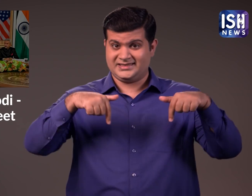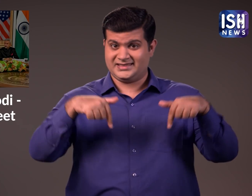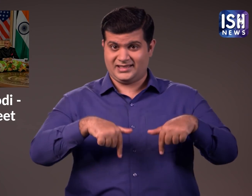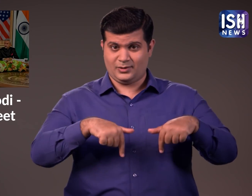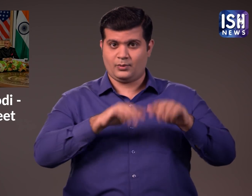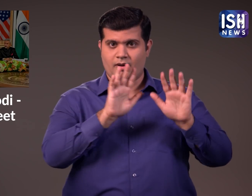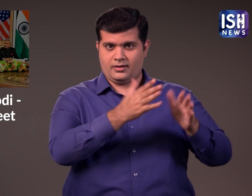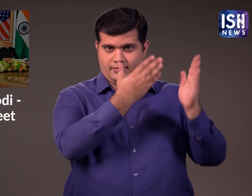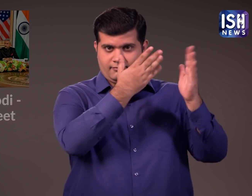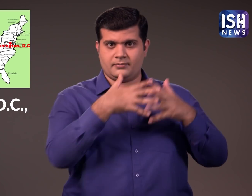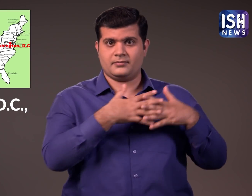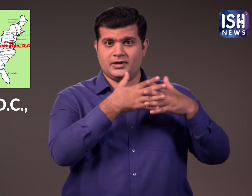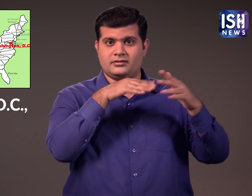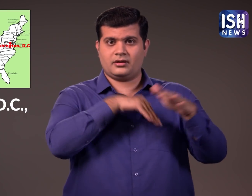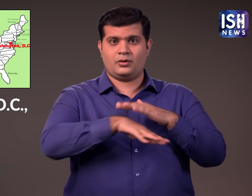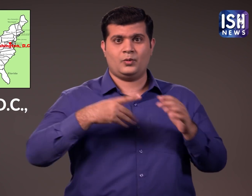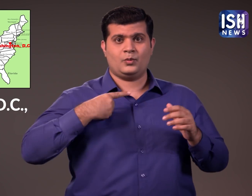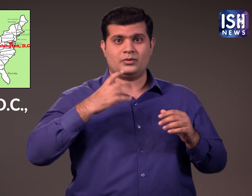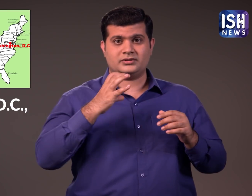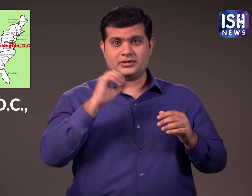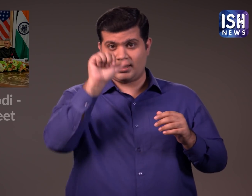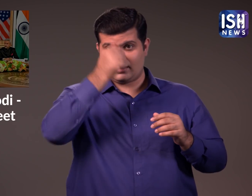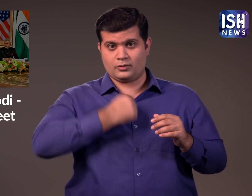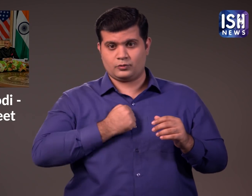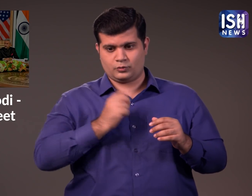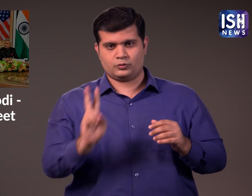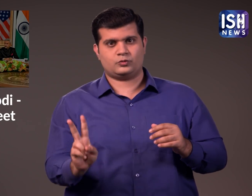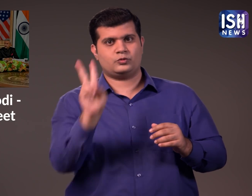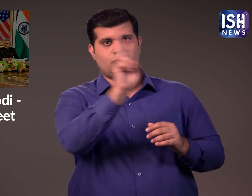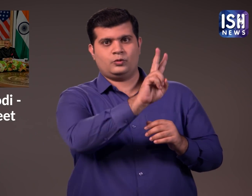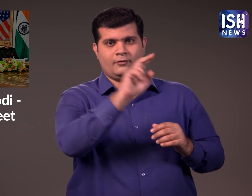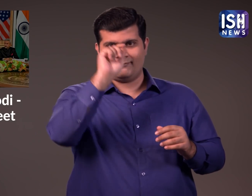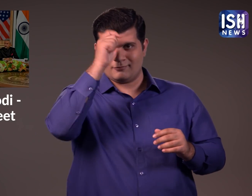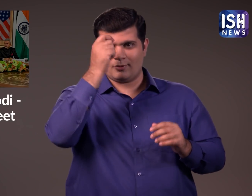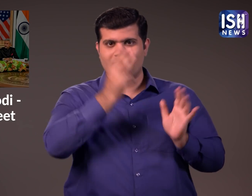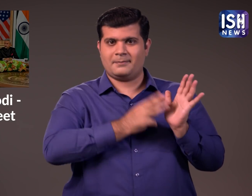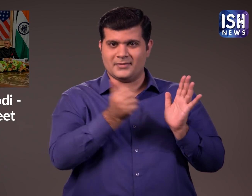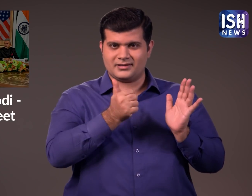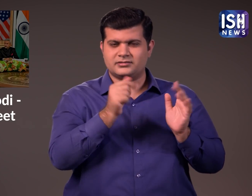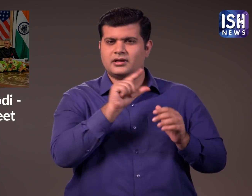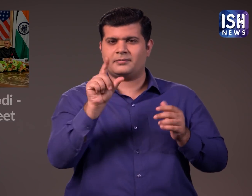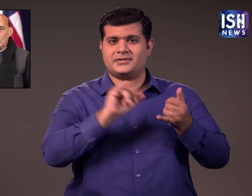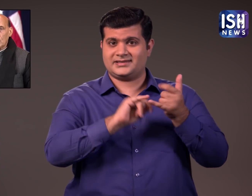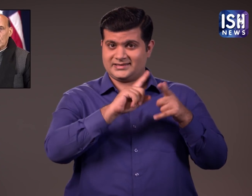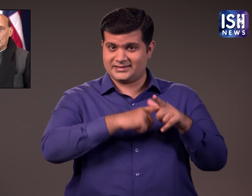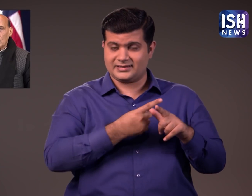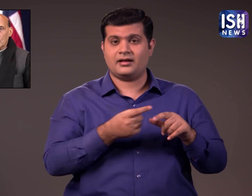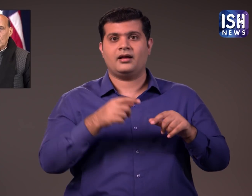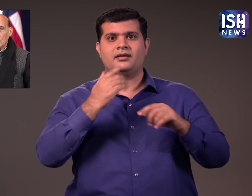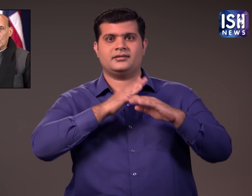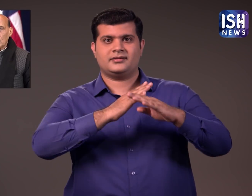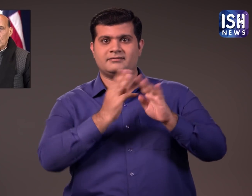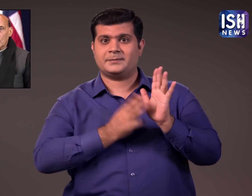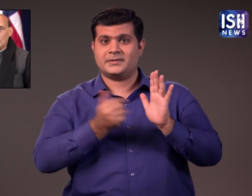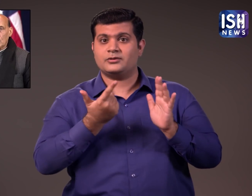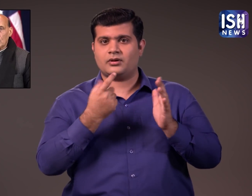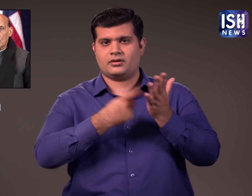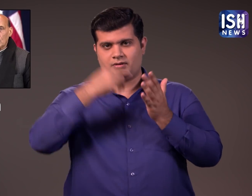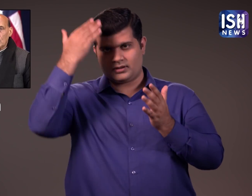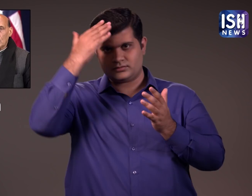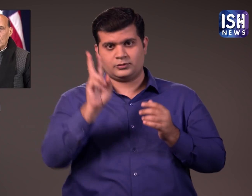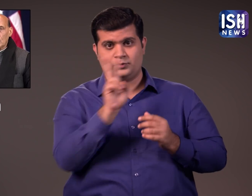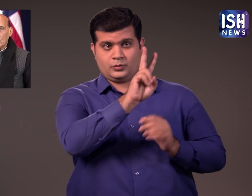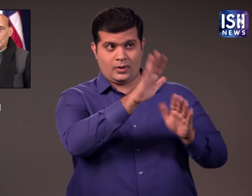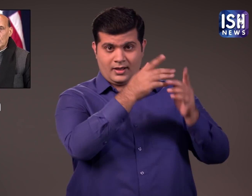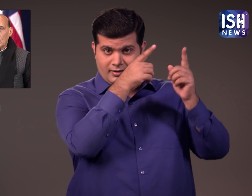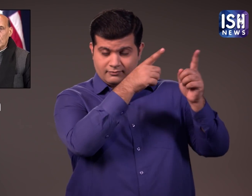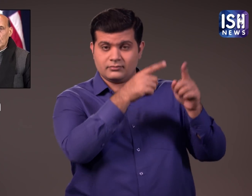Now, External Affairs Minister S. Jaishankar and Defence Minister Rajnath Singh are in Washington DC for the ‘2+ 2’ talks